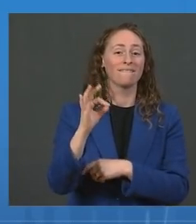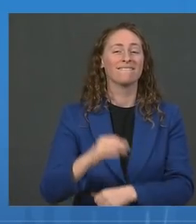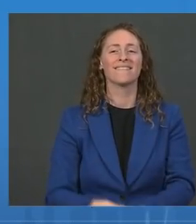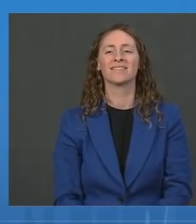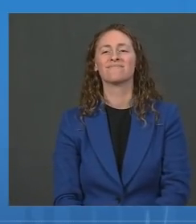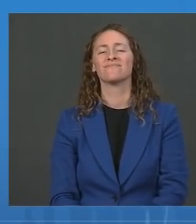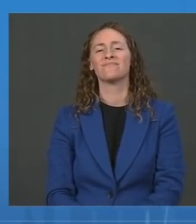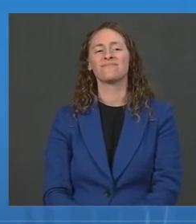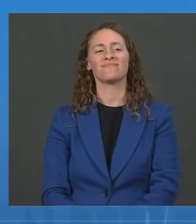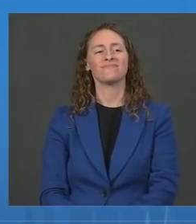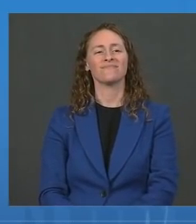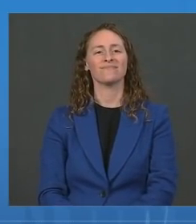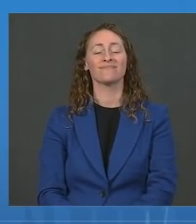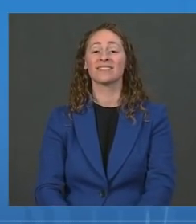Let's open it up for a few questions.